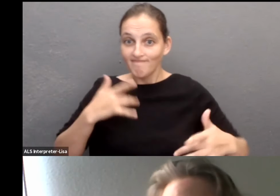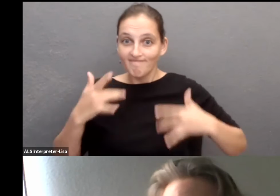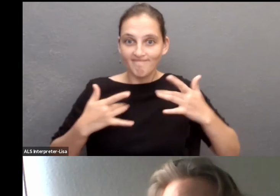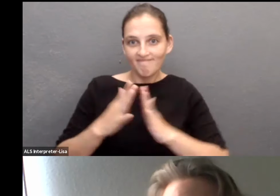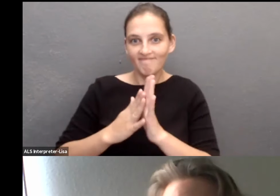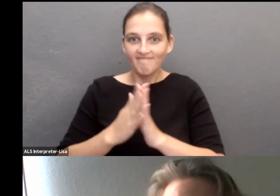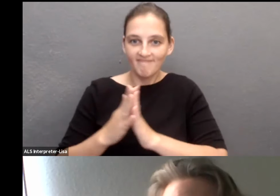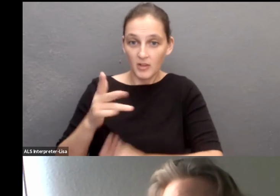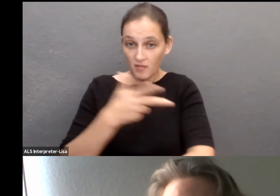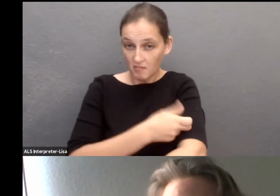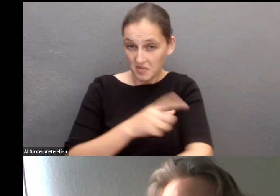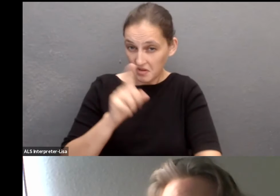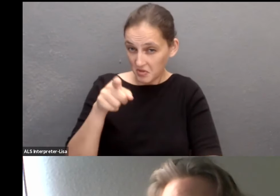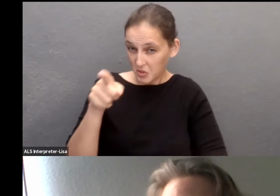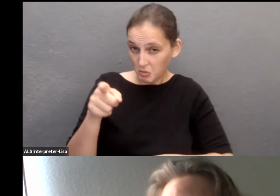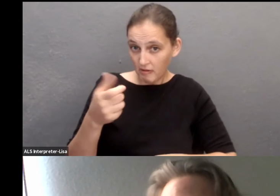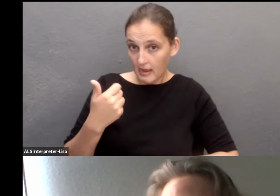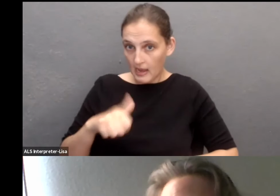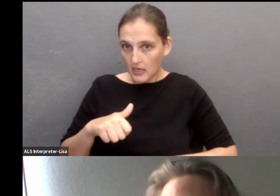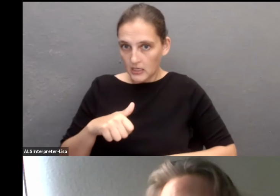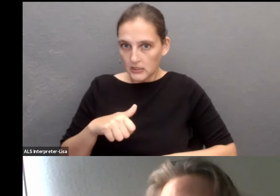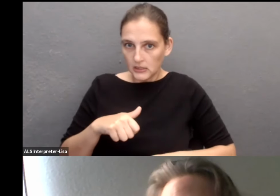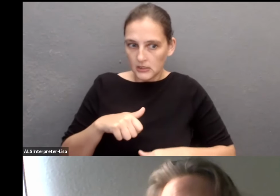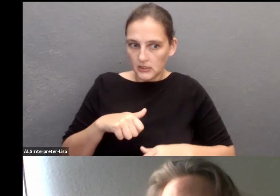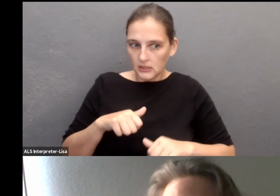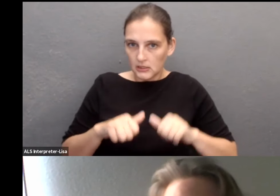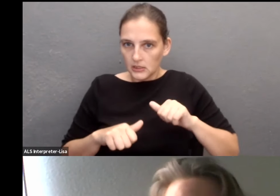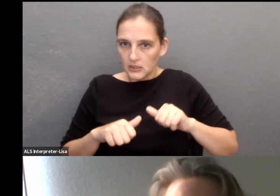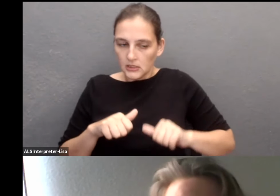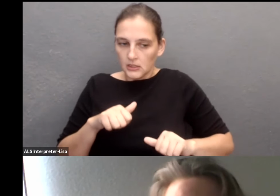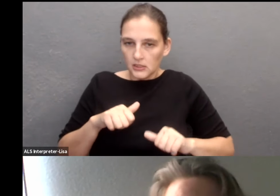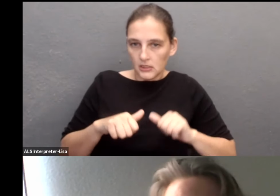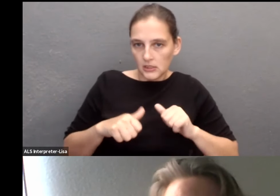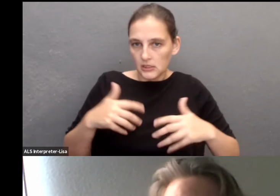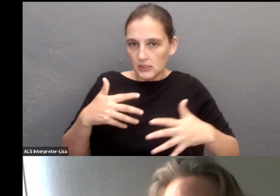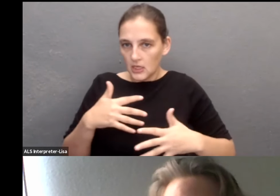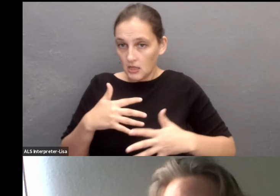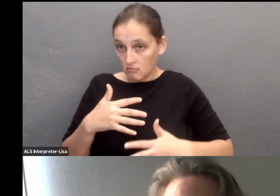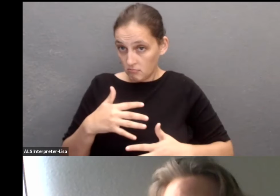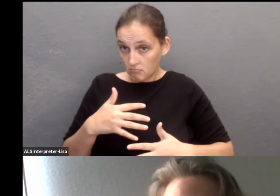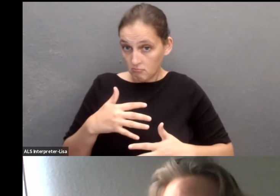but did you have any hesitancy at first about it, and if you did, you know, what did